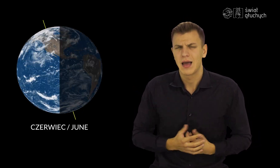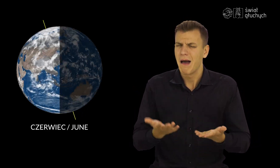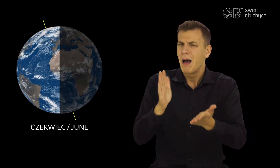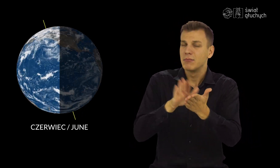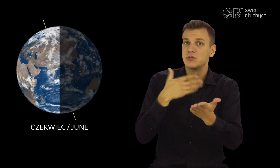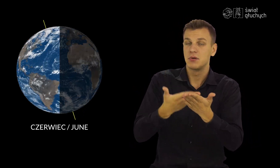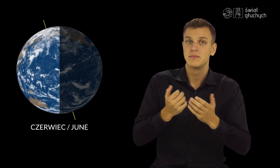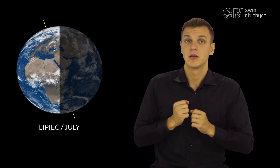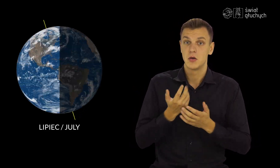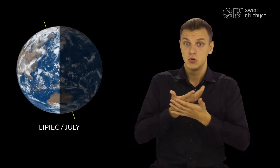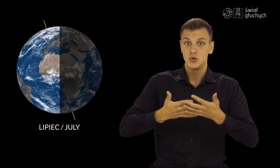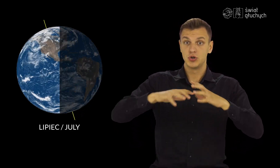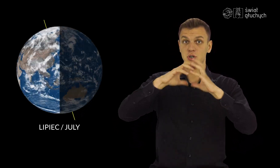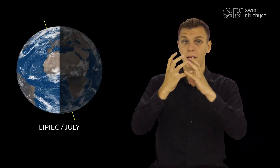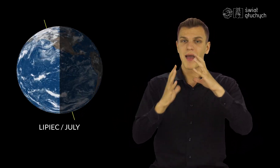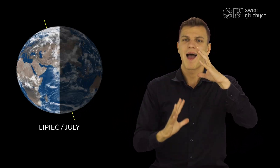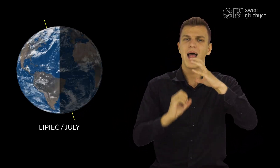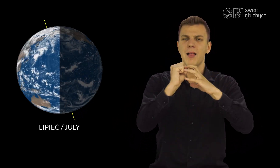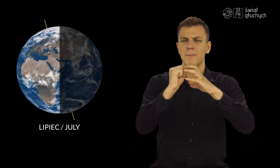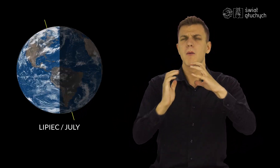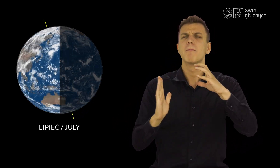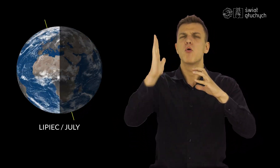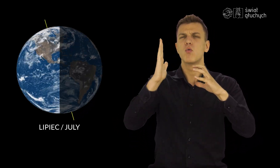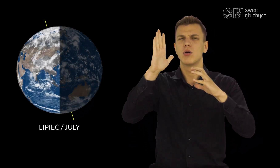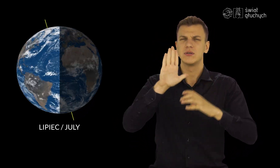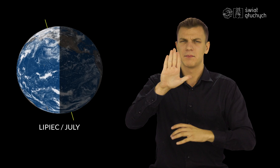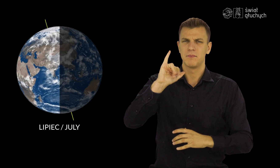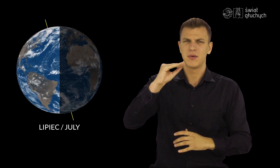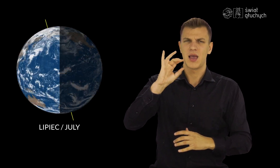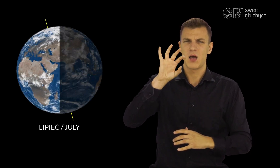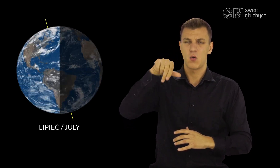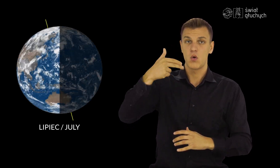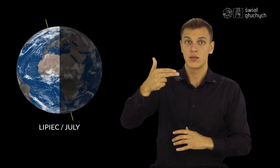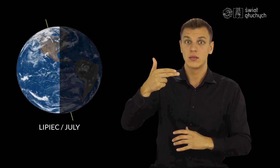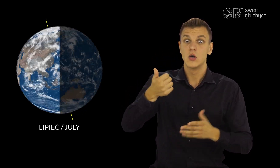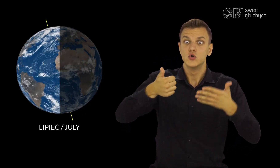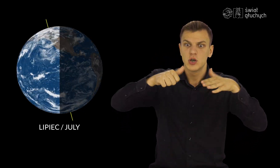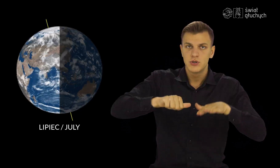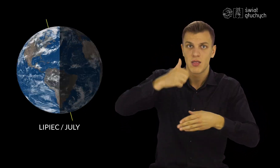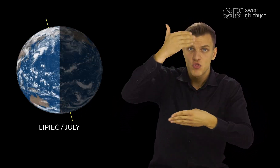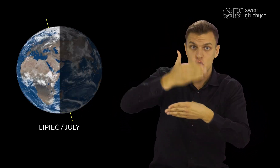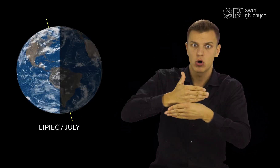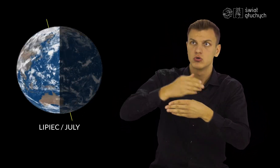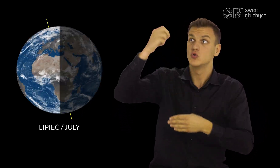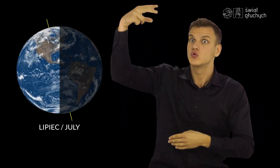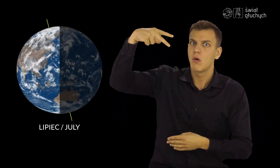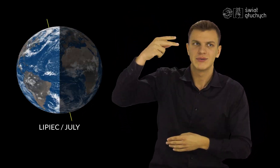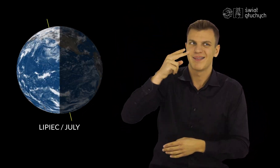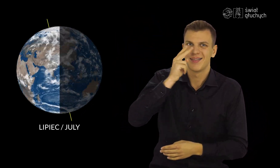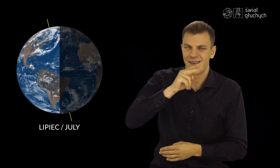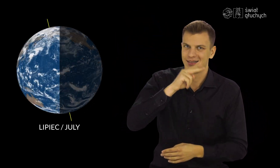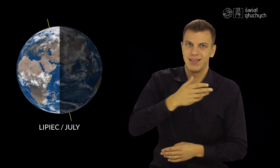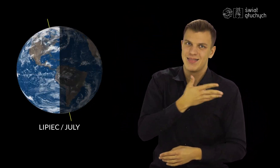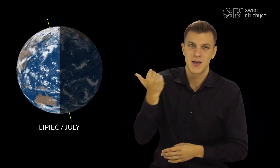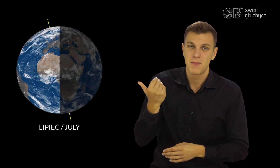When the North Pole The semiannual polar night is underway,